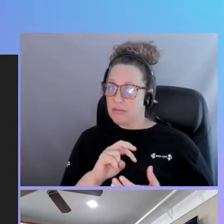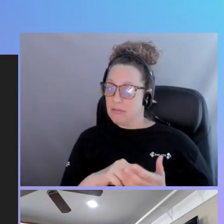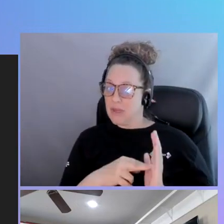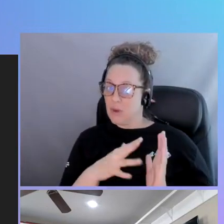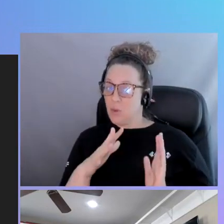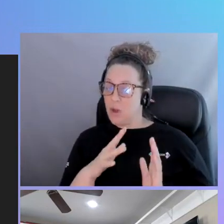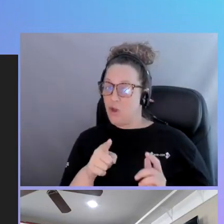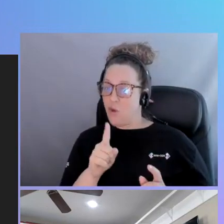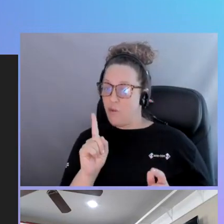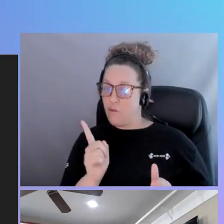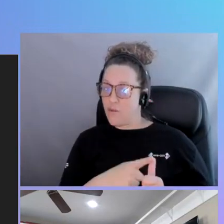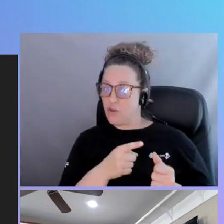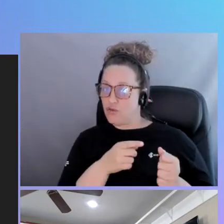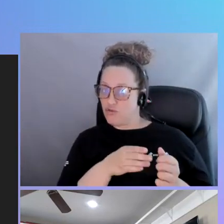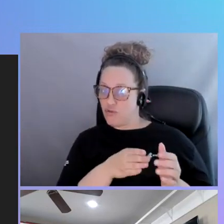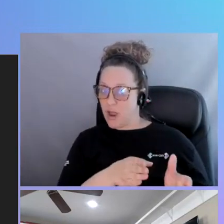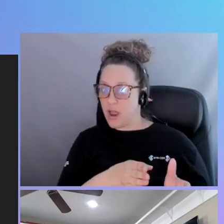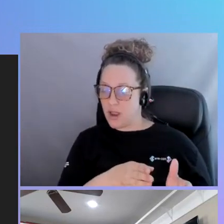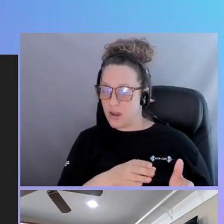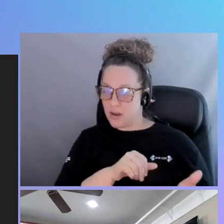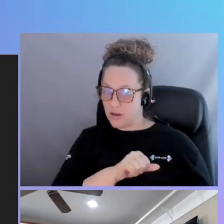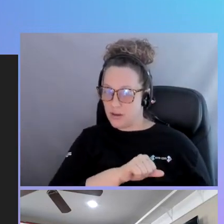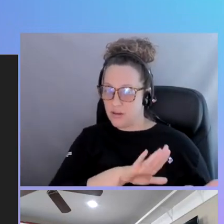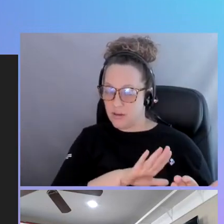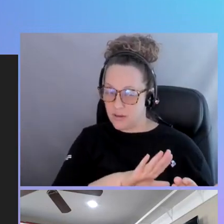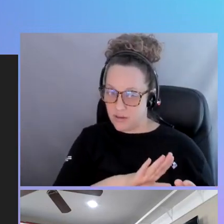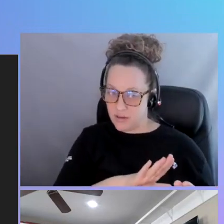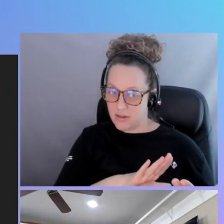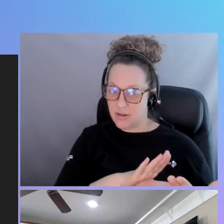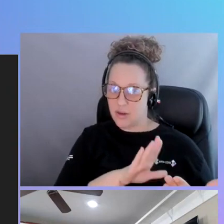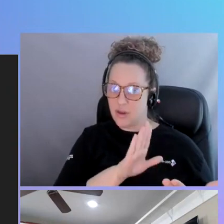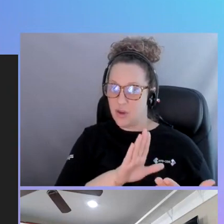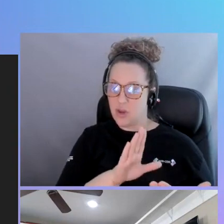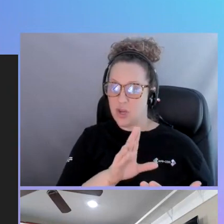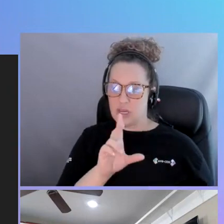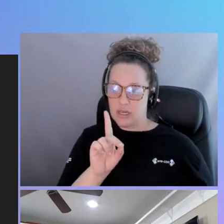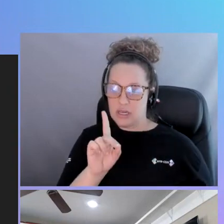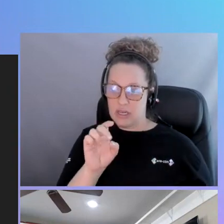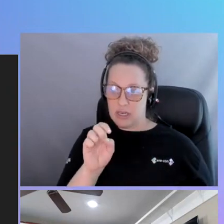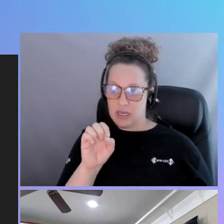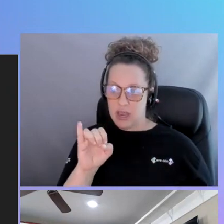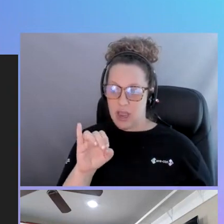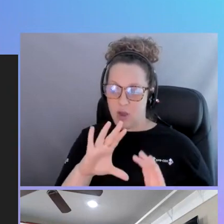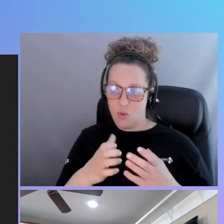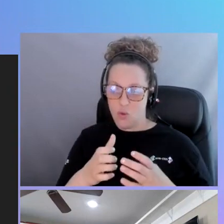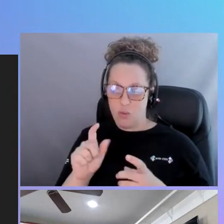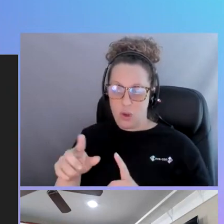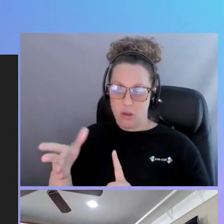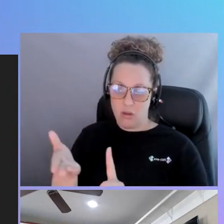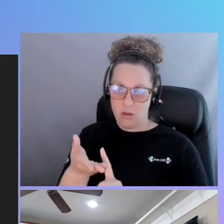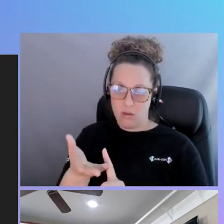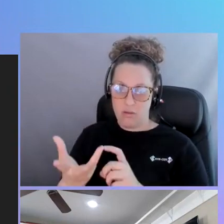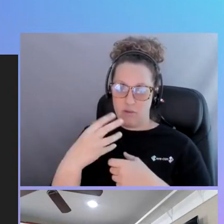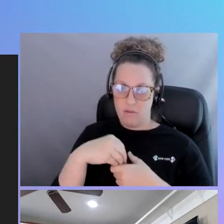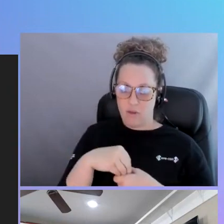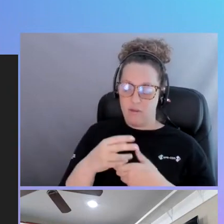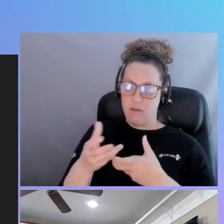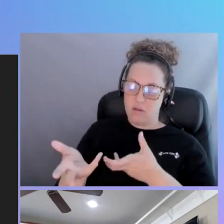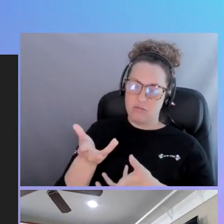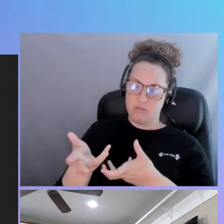attention of your diversity, Dei group, get a conversation going